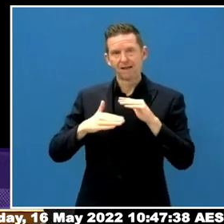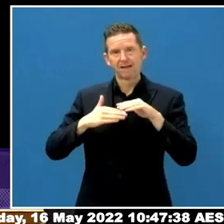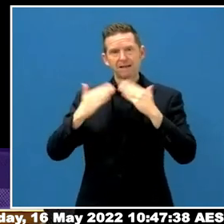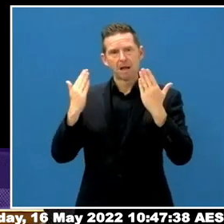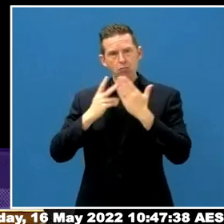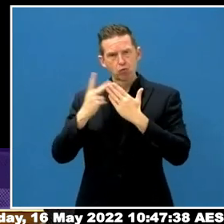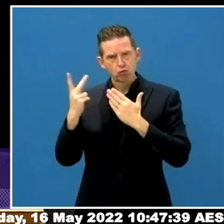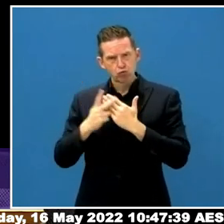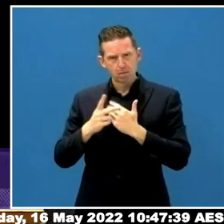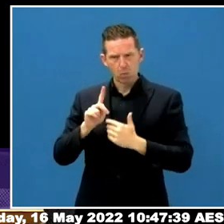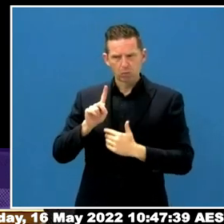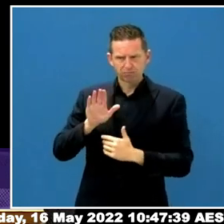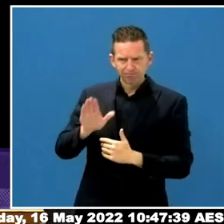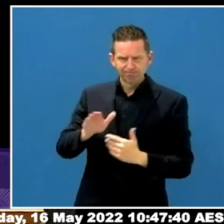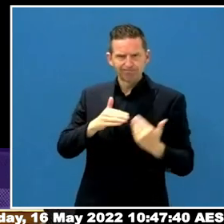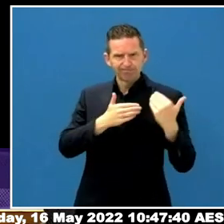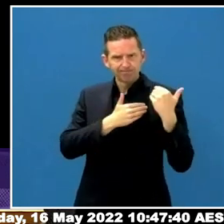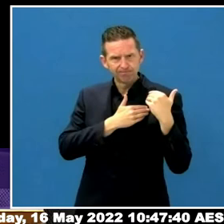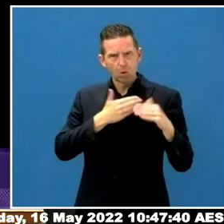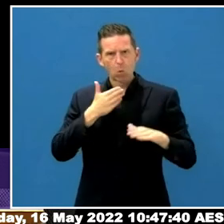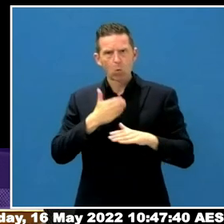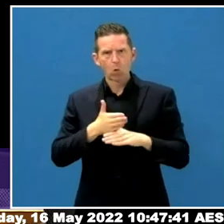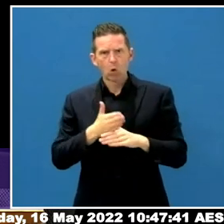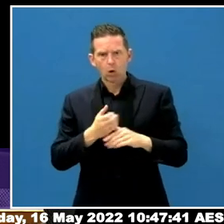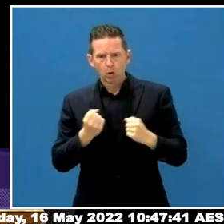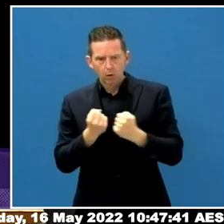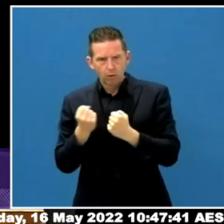her responsibilities as a Lifestyle Assistant and senior Lifestyle Assistant.